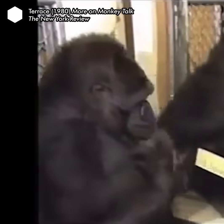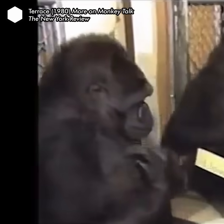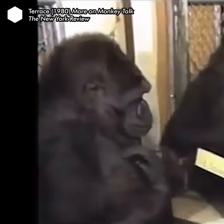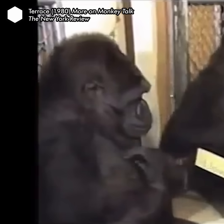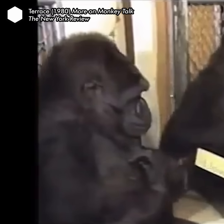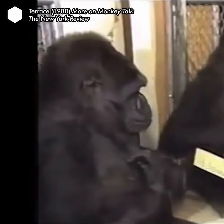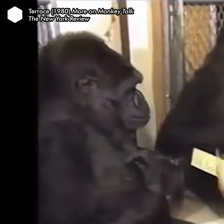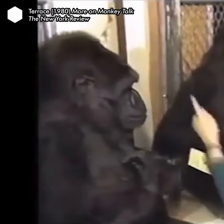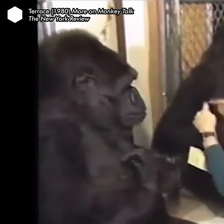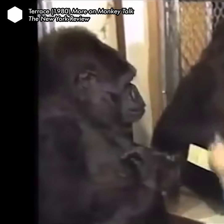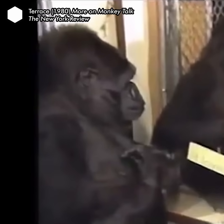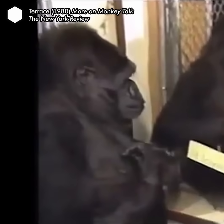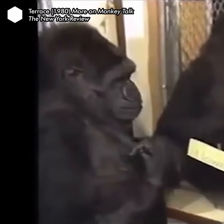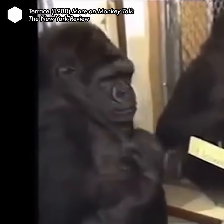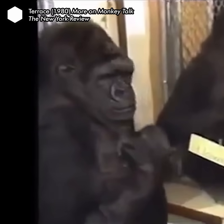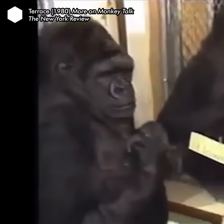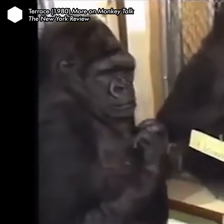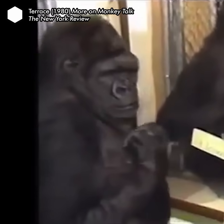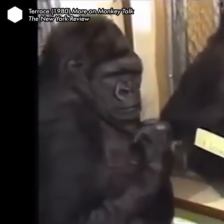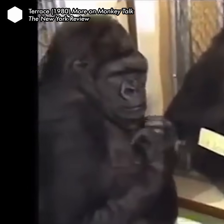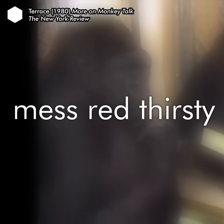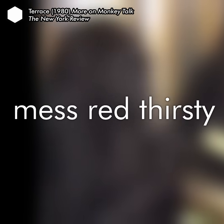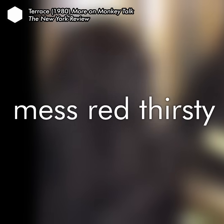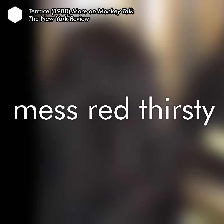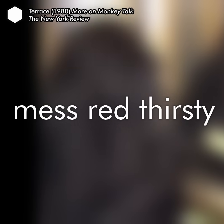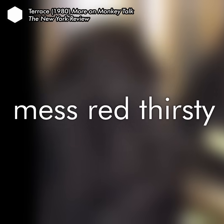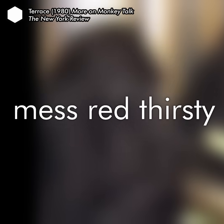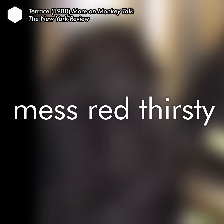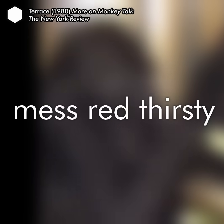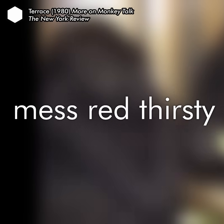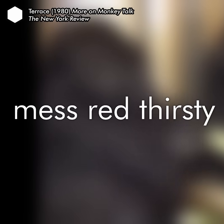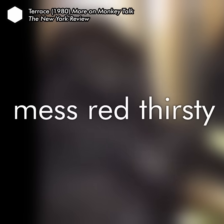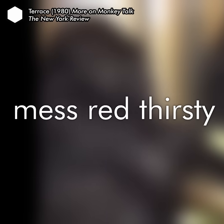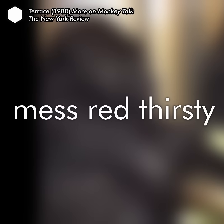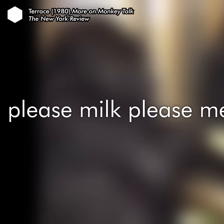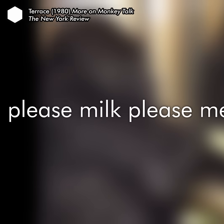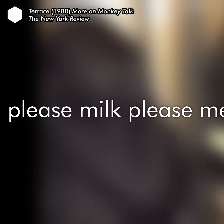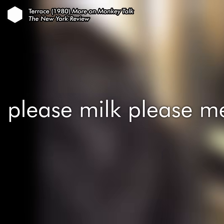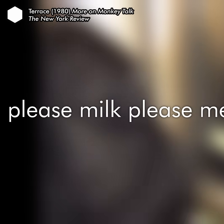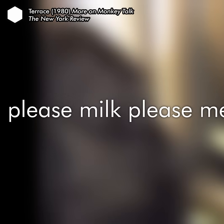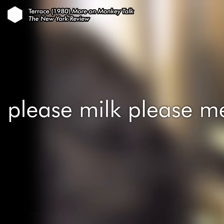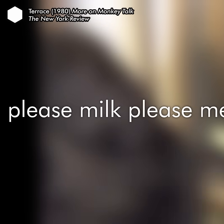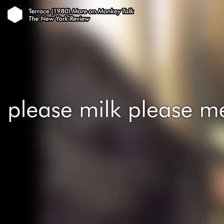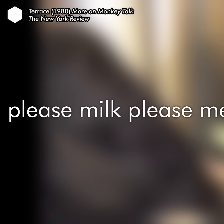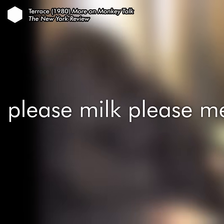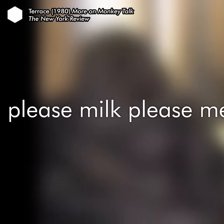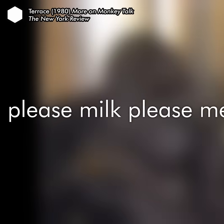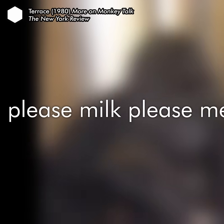Koko's longer utterances are completely devoid of meaning. "Things like mess red, thirsty mouth thirsty" and "please milk please me like apple bottle."